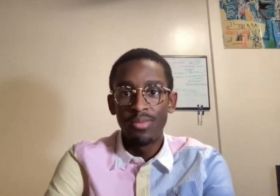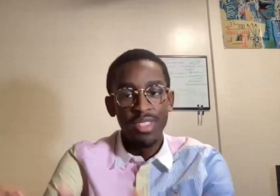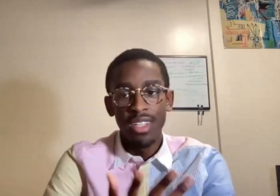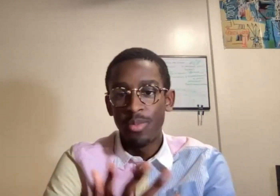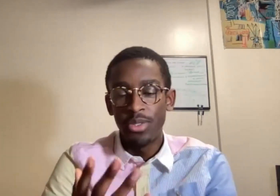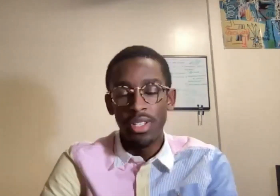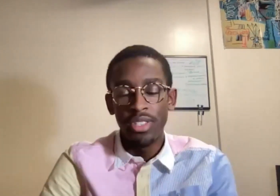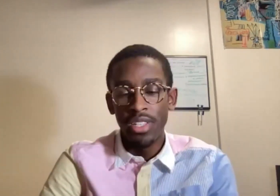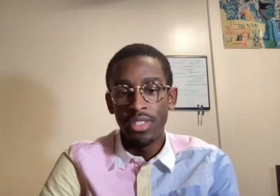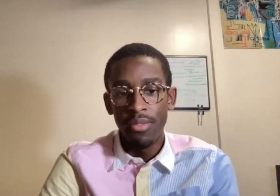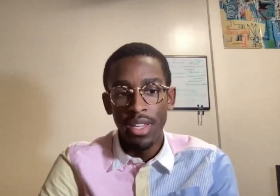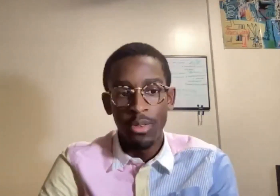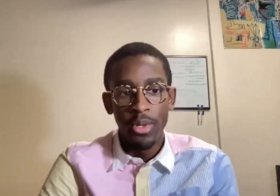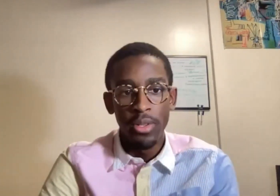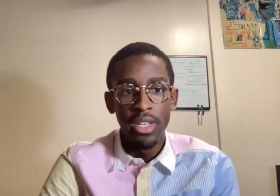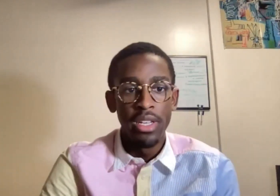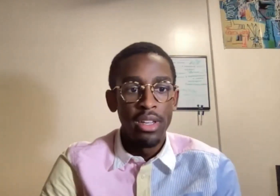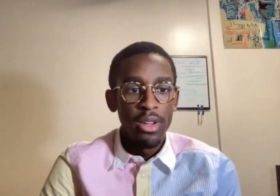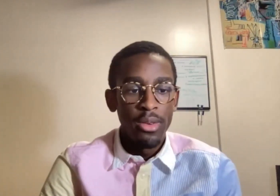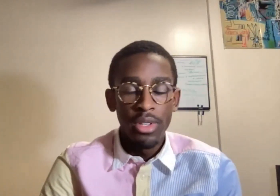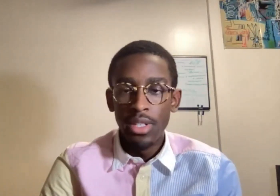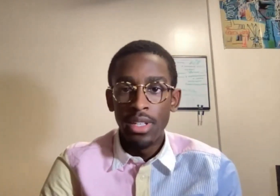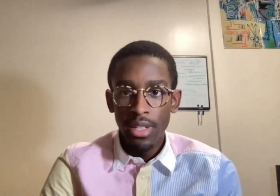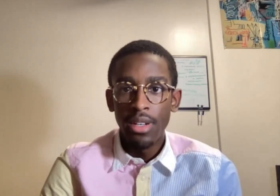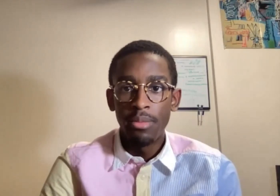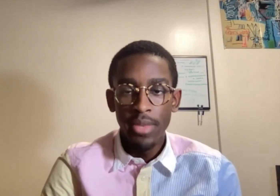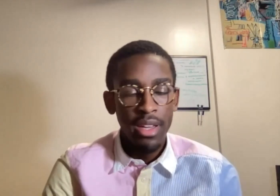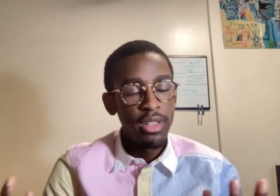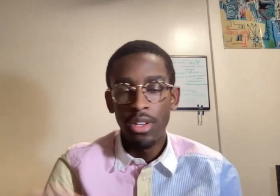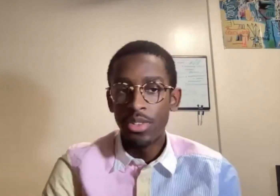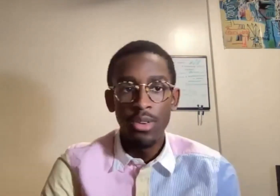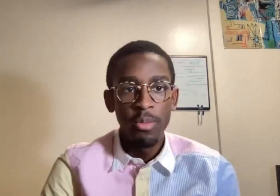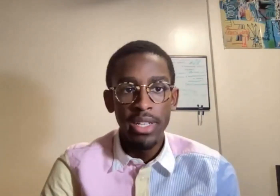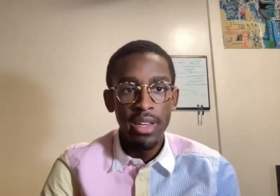studying Special Education at Vanderbilt. Really, yeah, it all started with my dad.